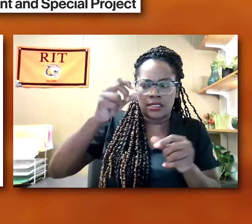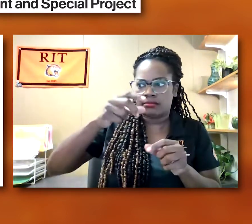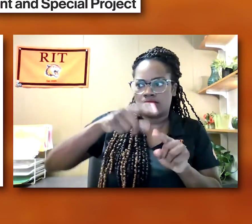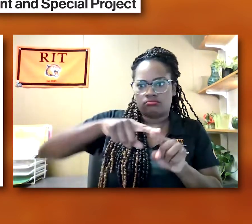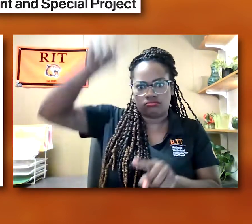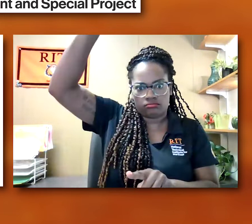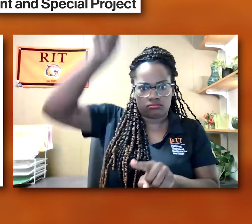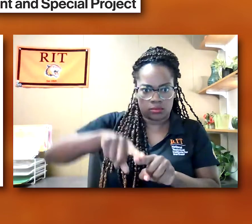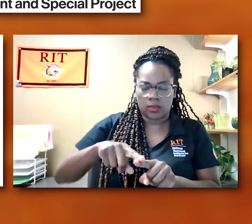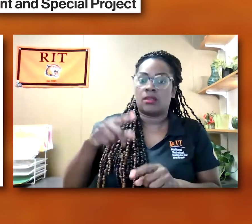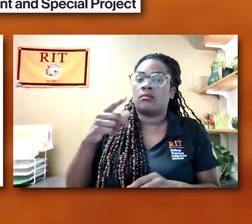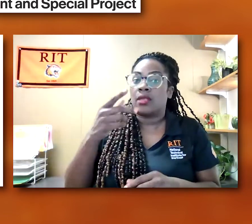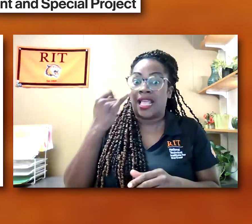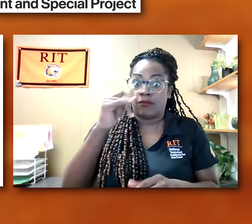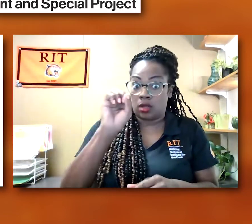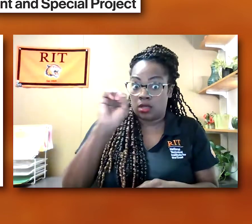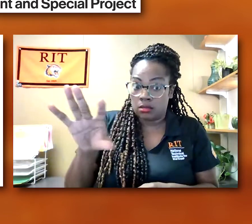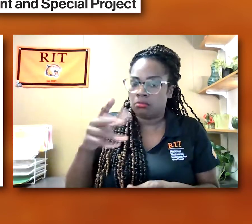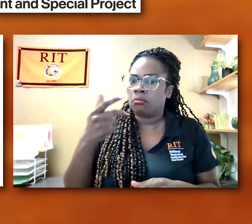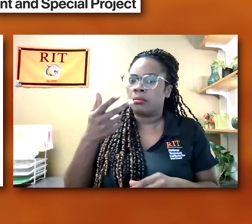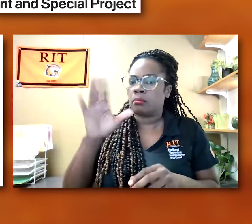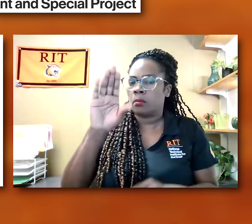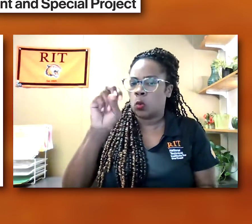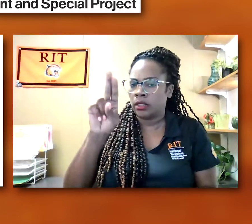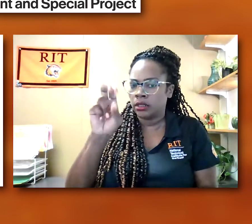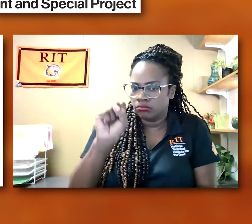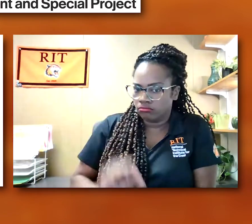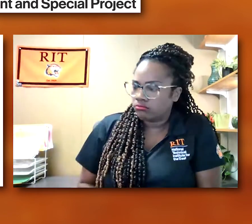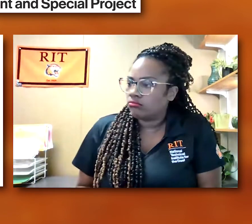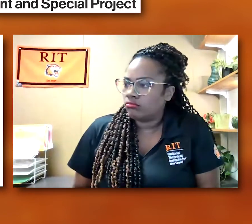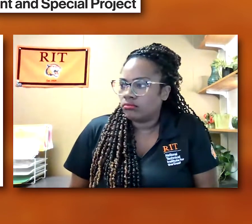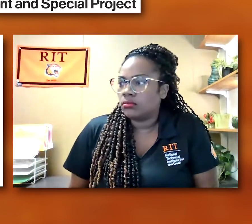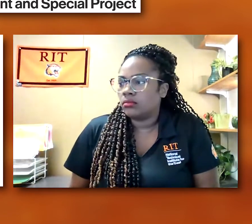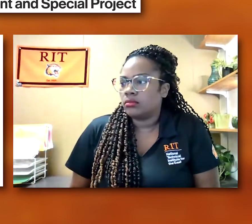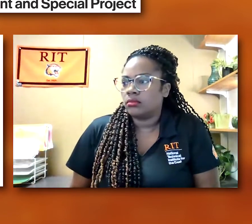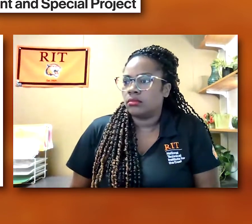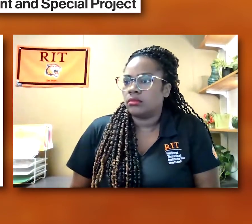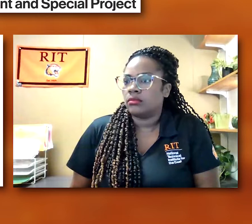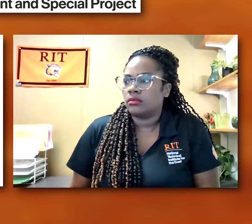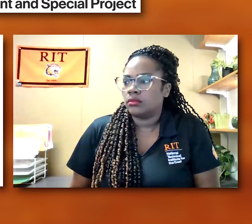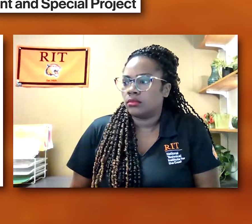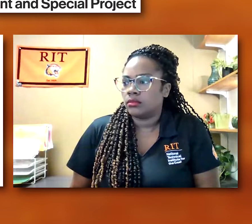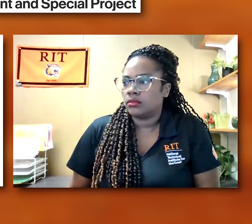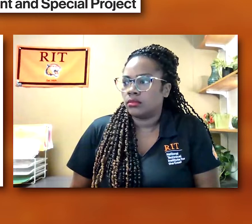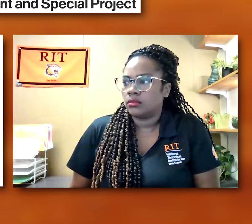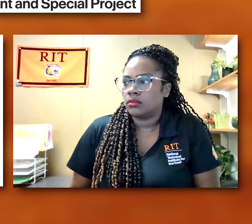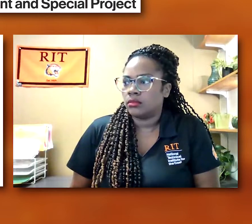Yes, and so it was measured to know the exact height, and if you tell us that height, you get a bonus.